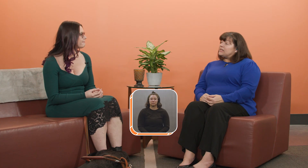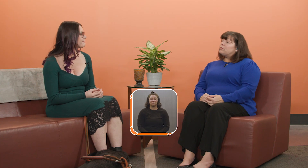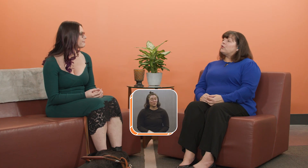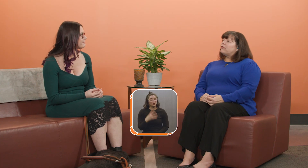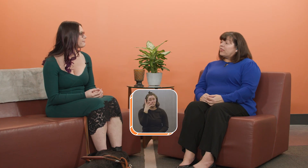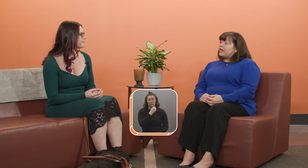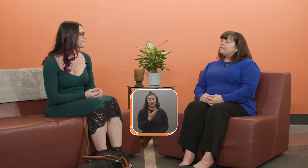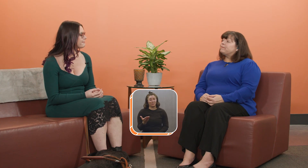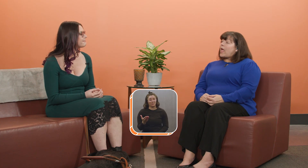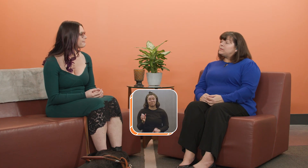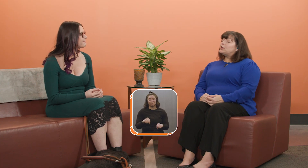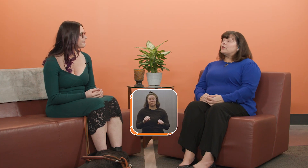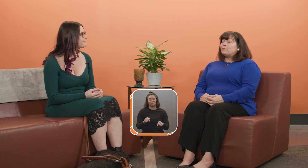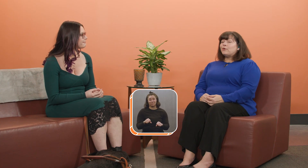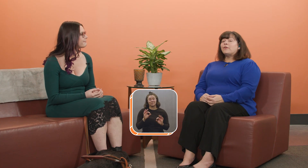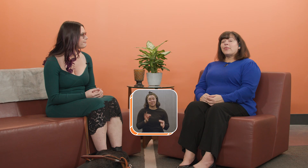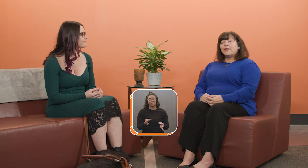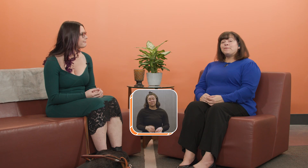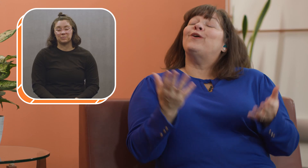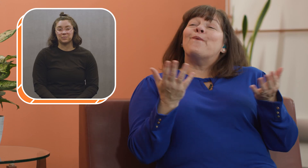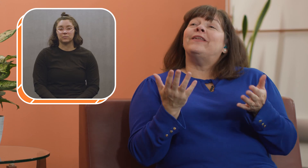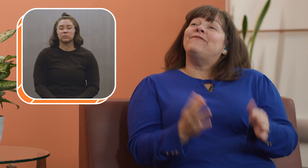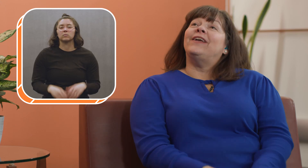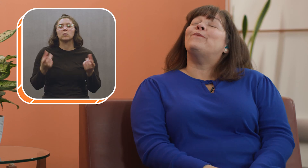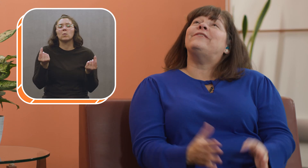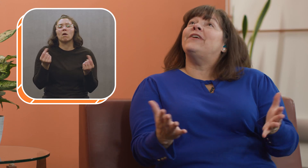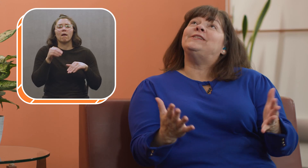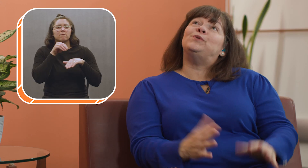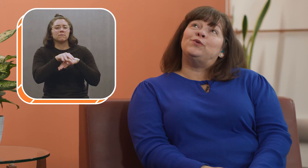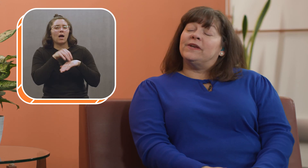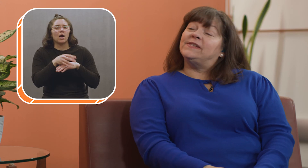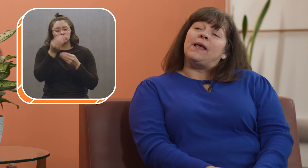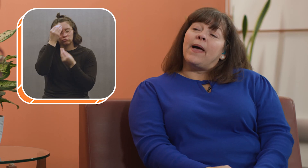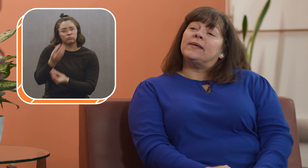It's a beautiful thing. Absolutely beautiful thing. So what advice would you give somebody